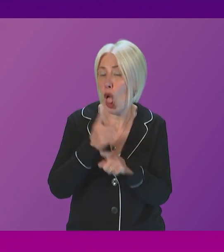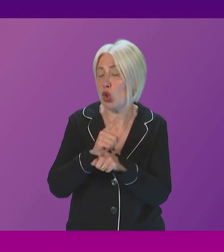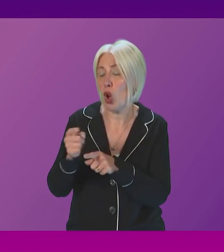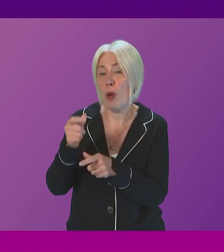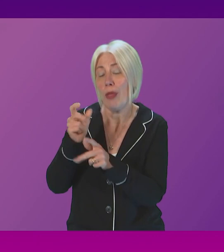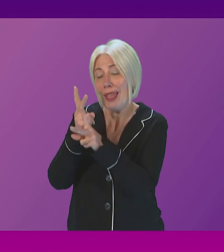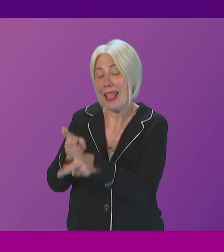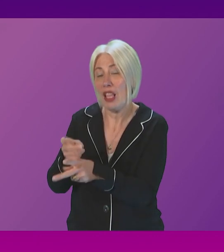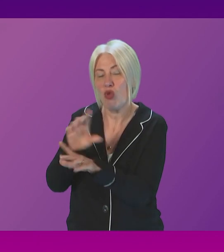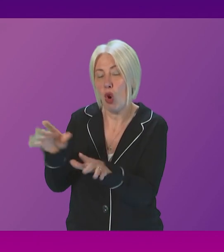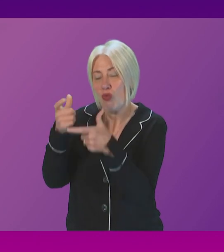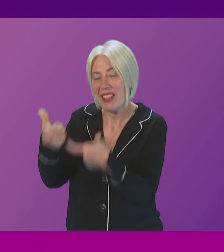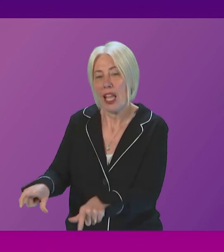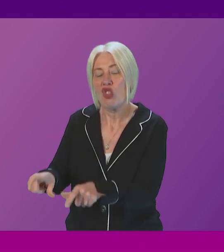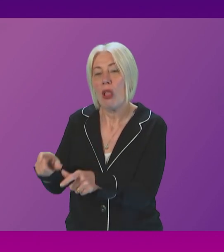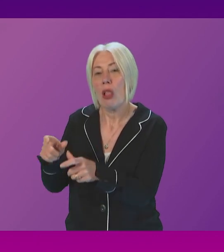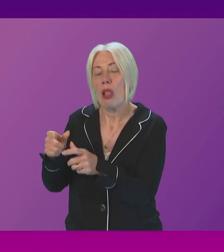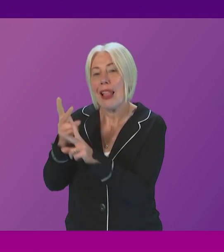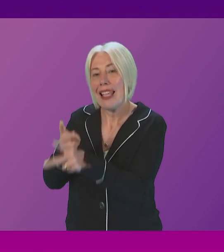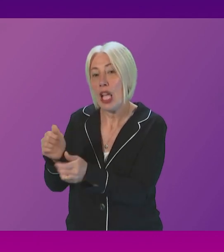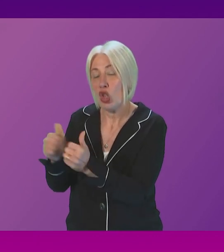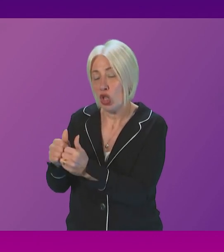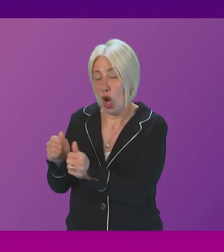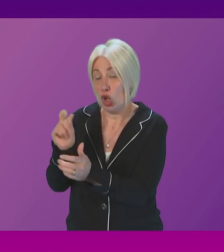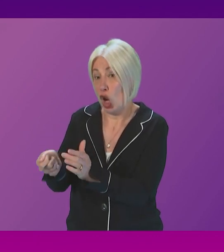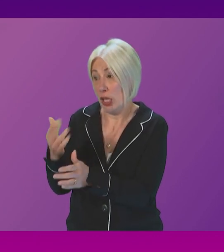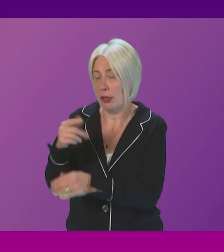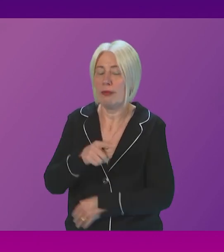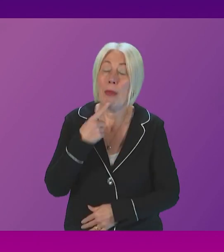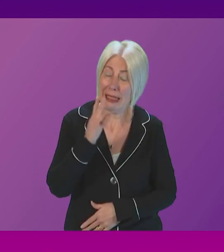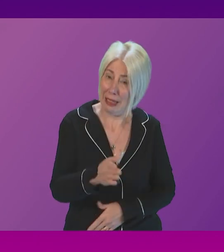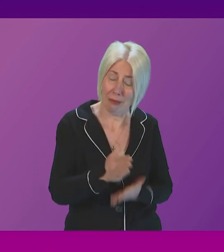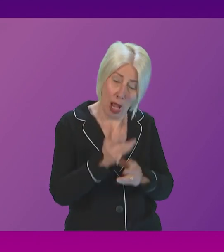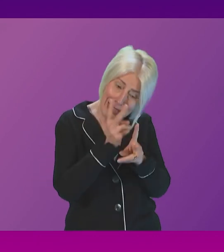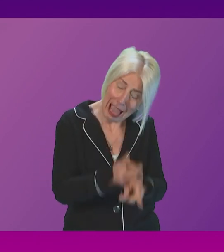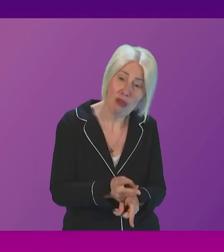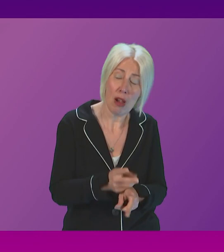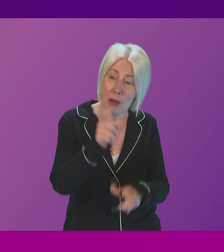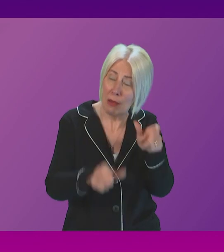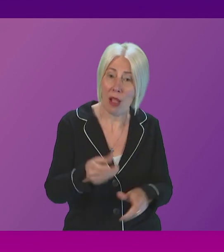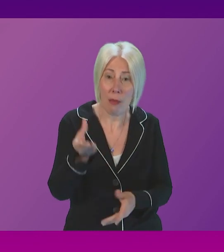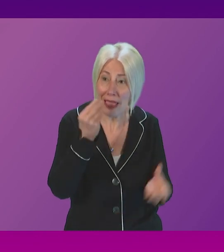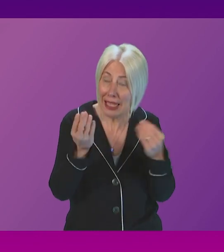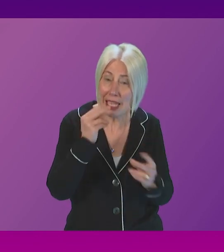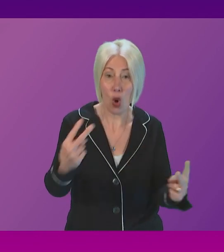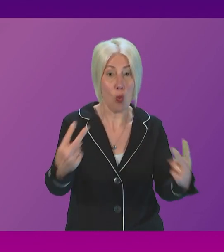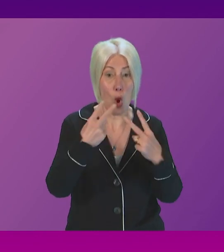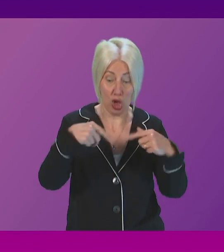but I give Paul Sweeney and carers who are listening to and watching this exchange the